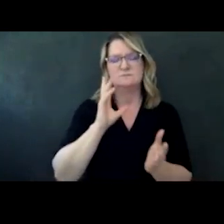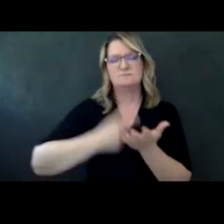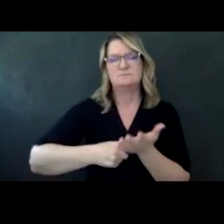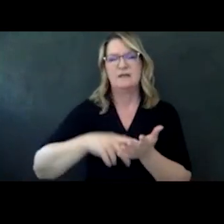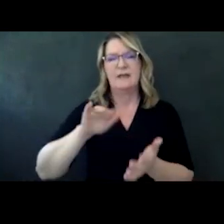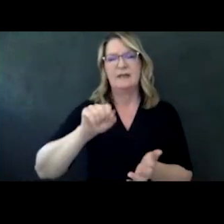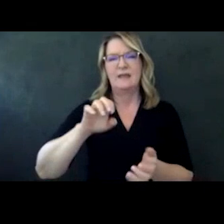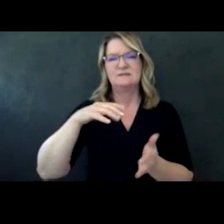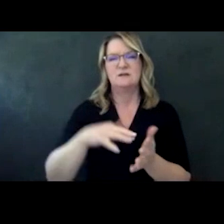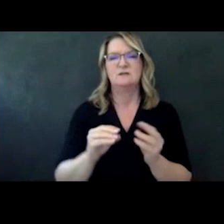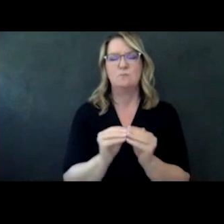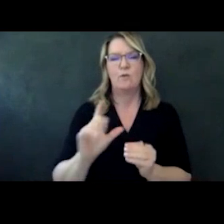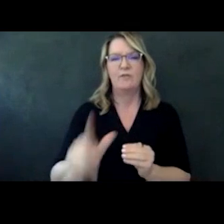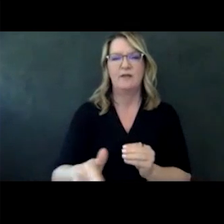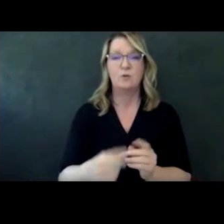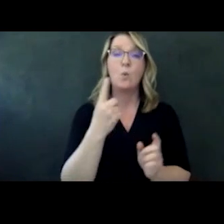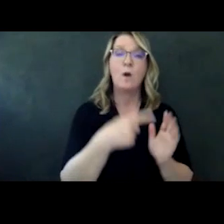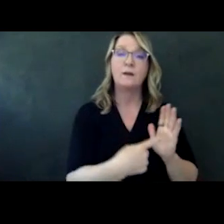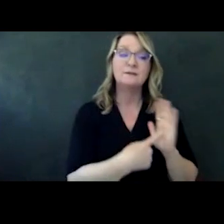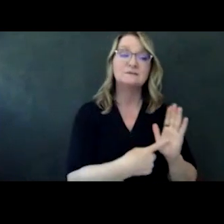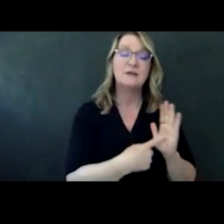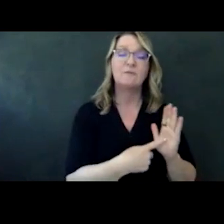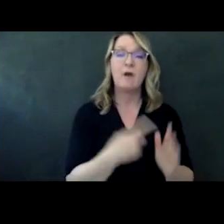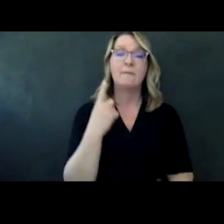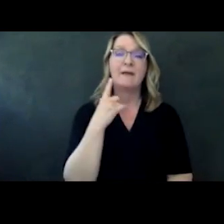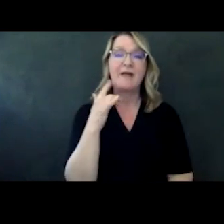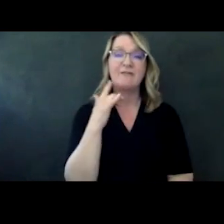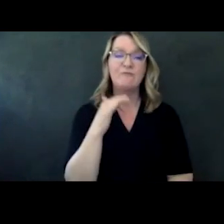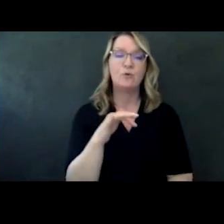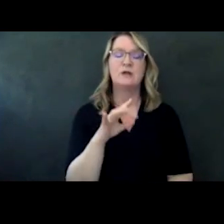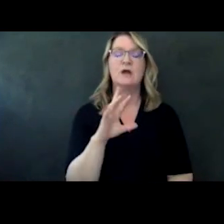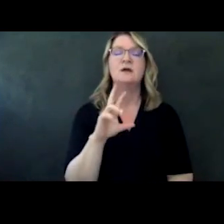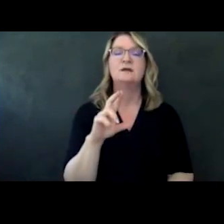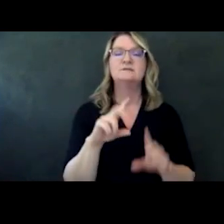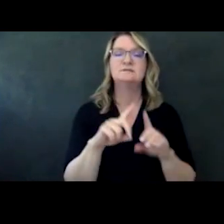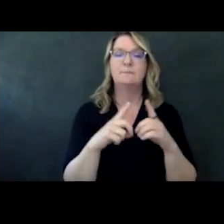to point out is from the California Department of Rehabilitation or DOOR. For their Vocational